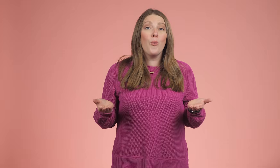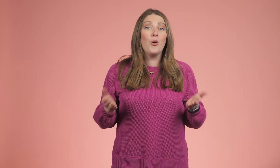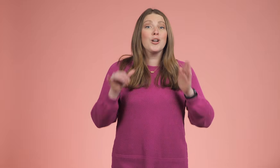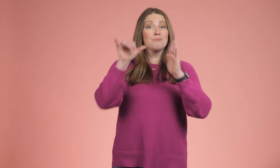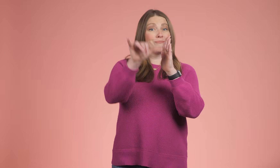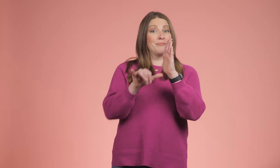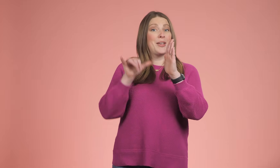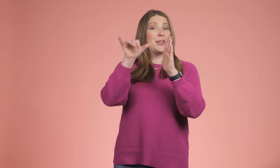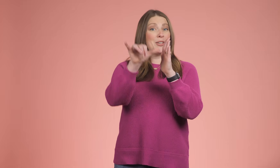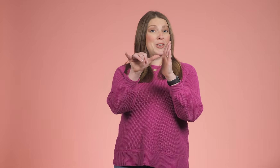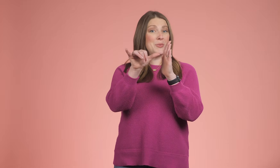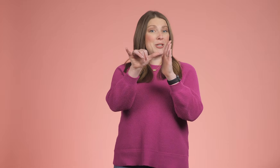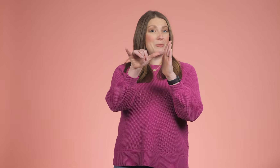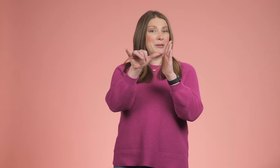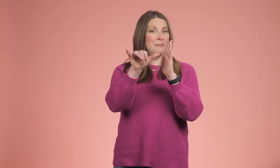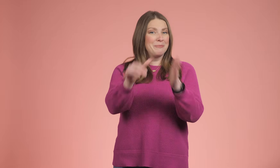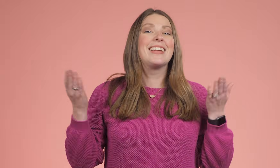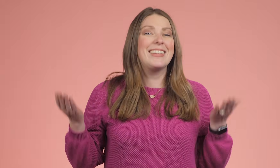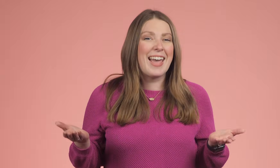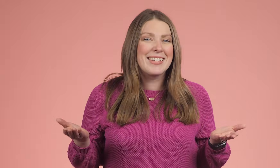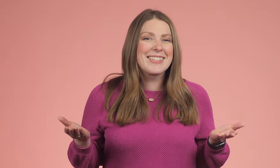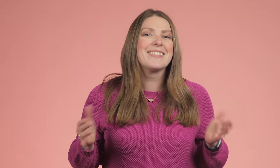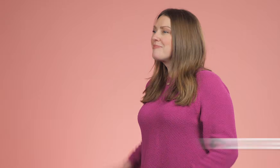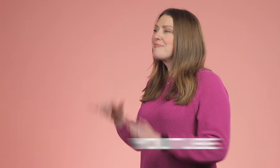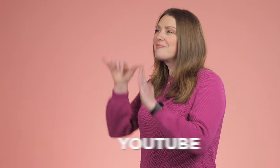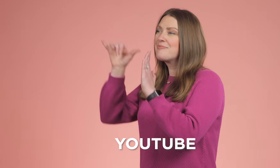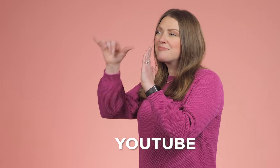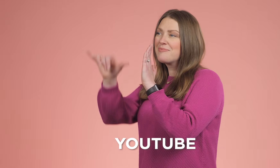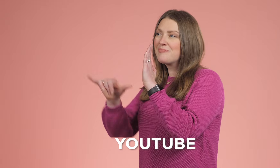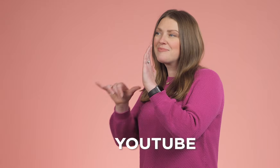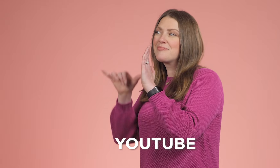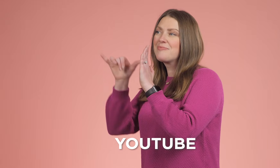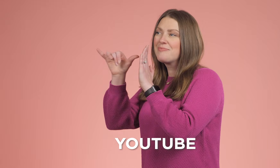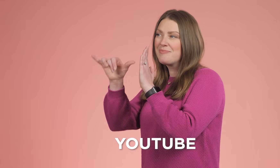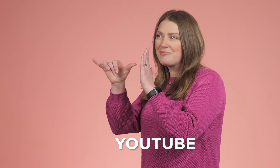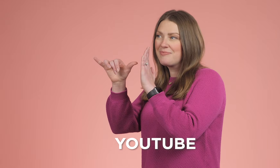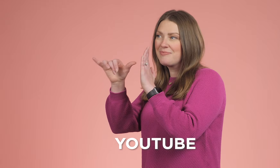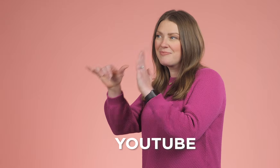or YouTube. Yes. This is the same for YouTube.